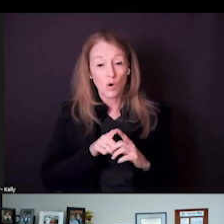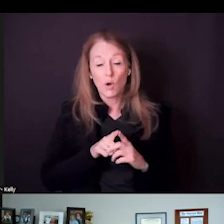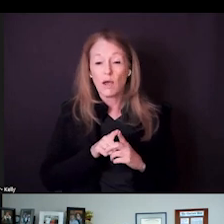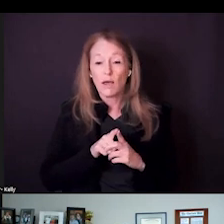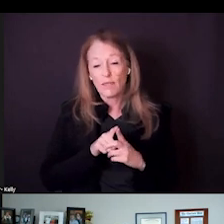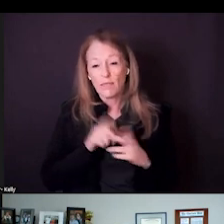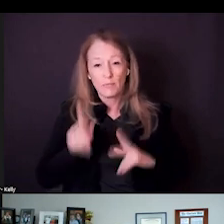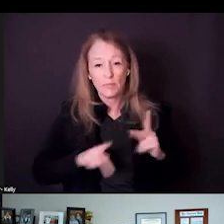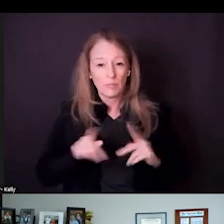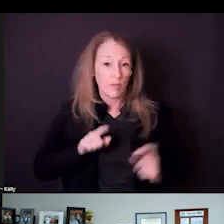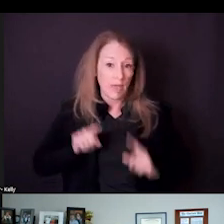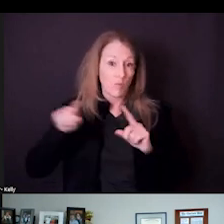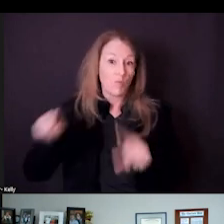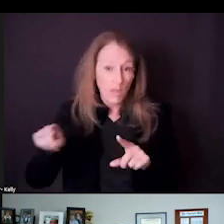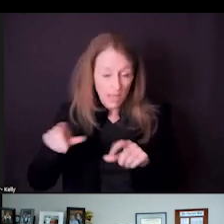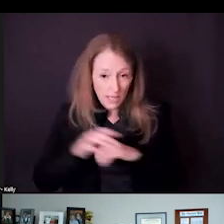THAT HARVARD HAS THIS GREAT CONTENT, BUT DON'T REACH MANY